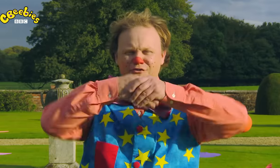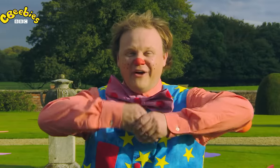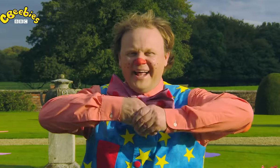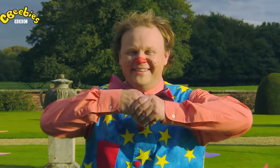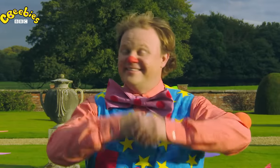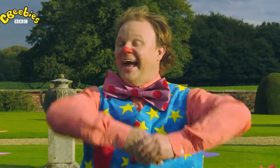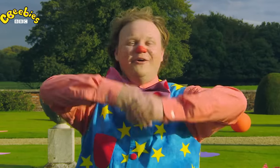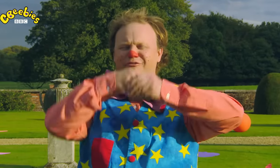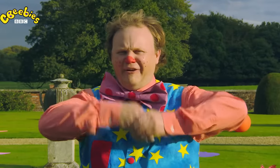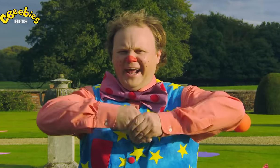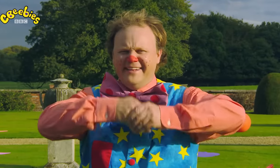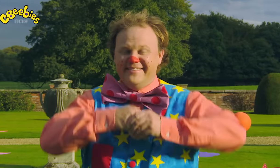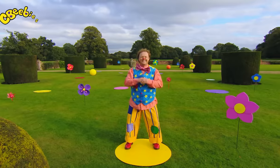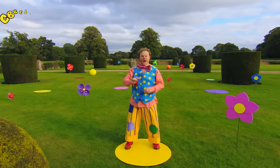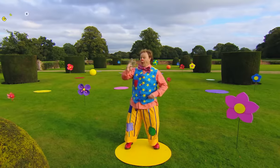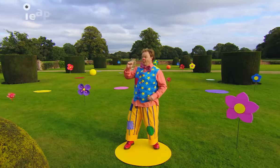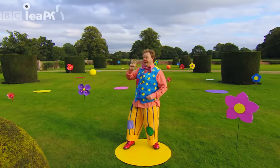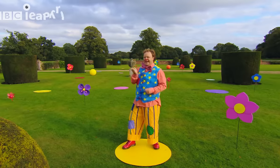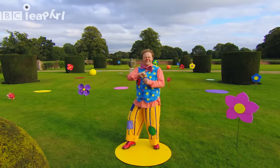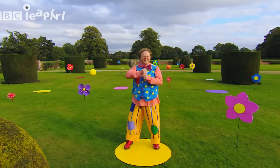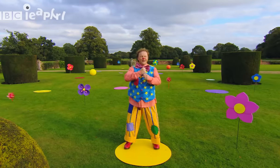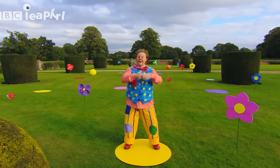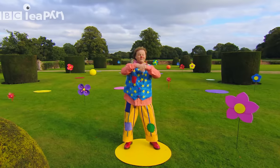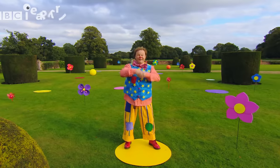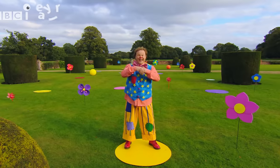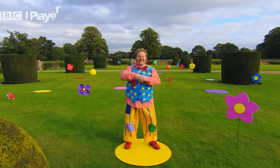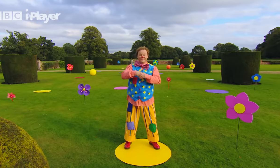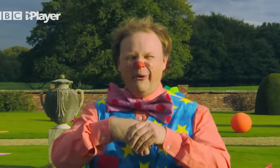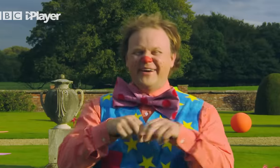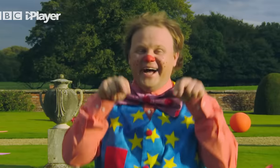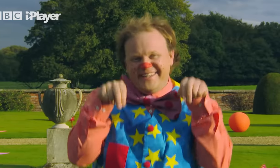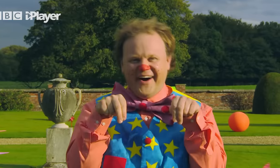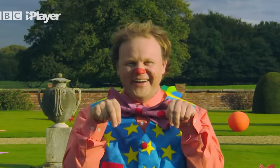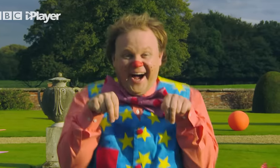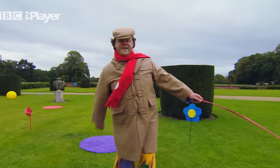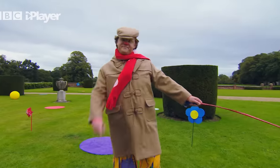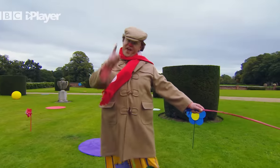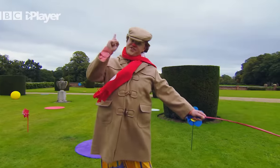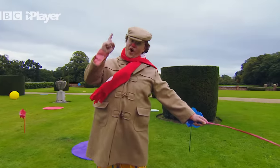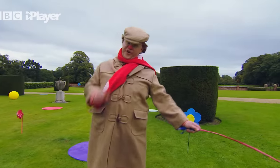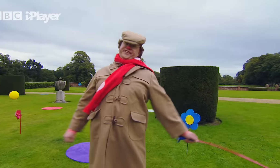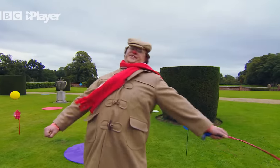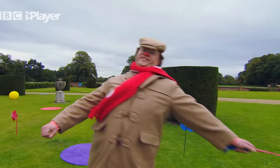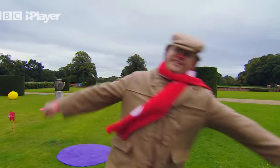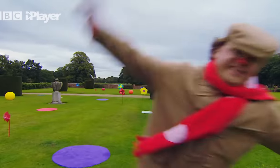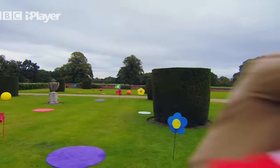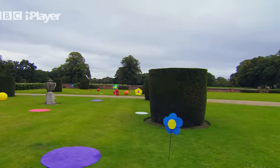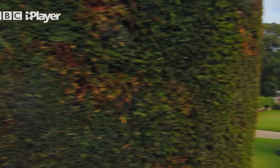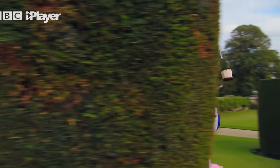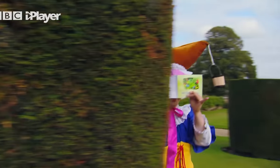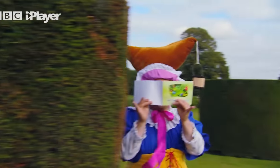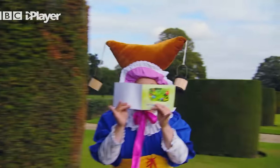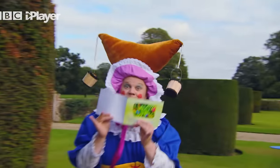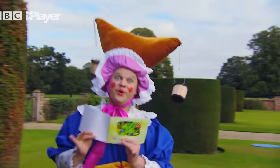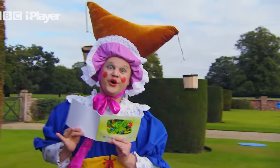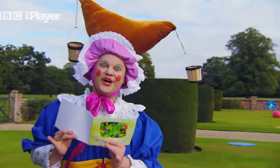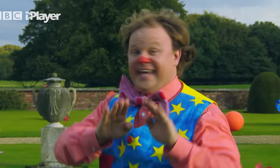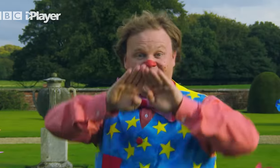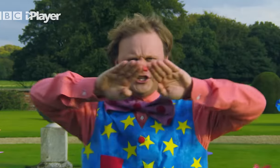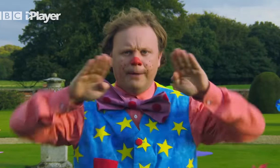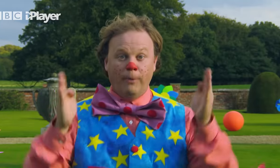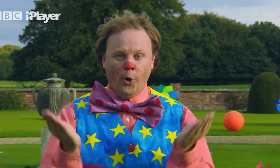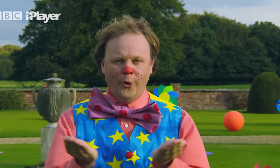friends of friends or what can you do with friends walker dog read a book catch a ball